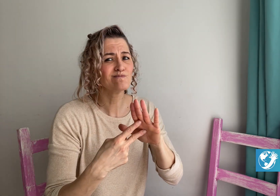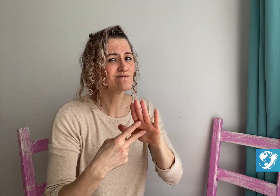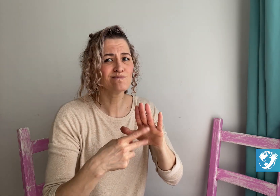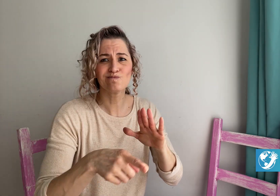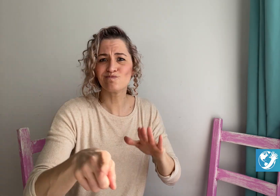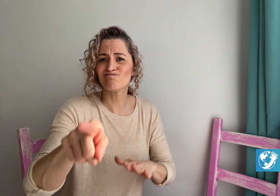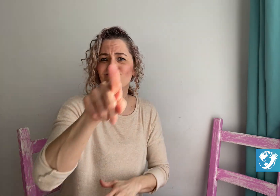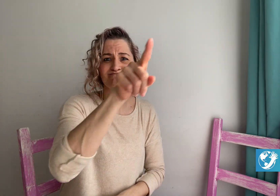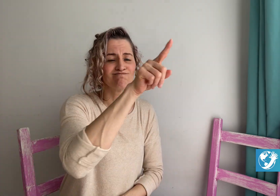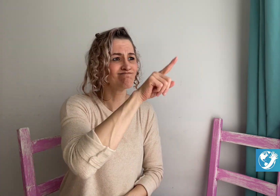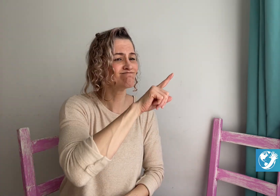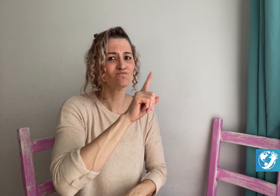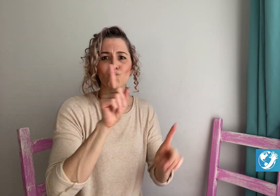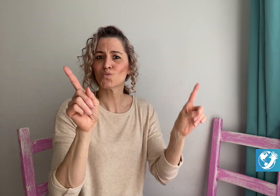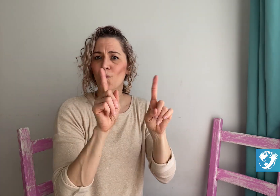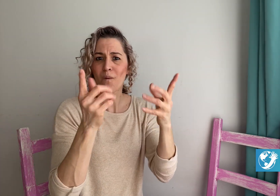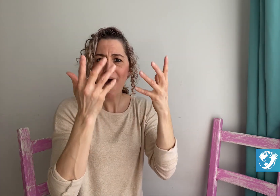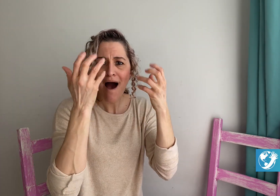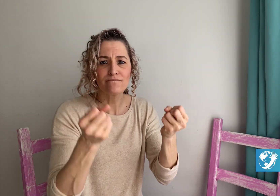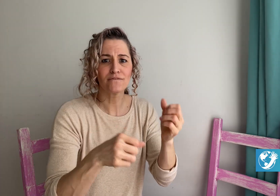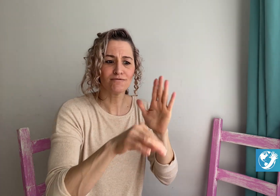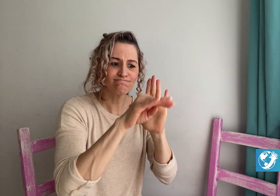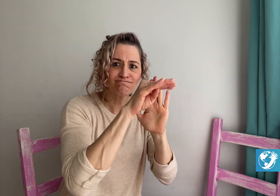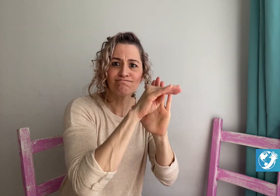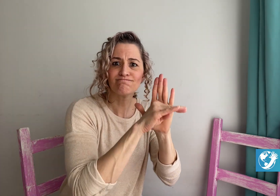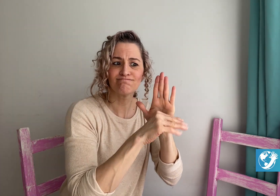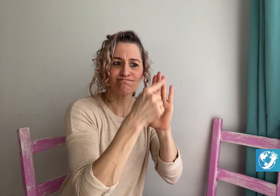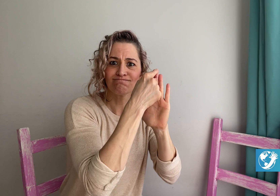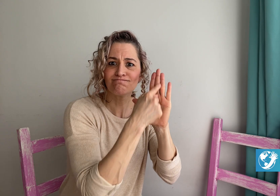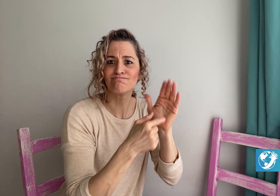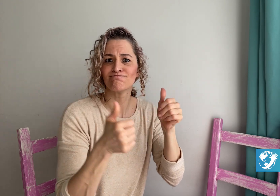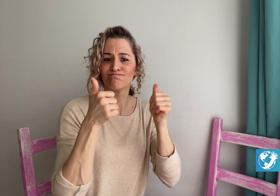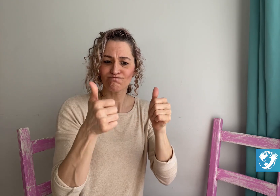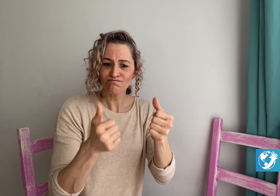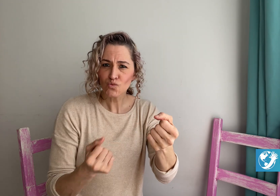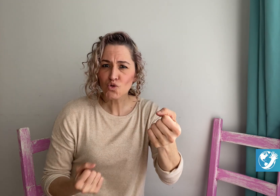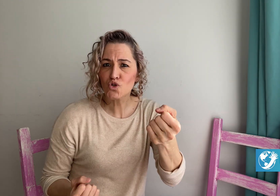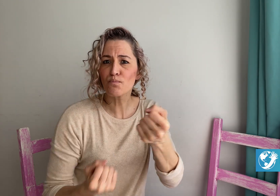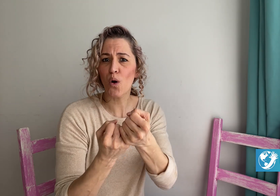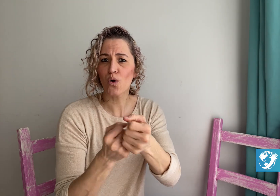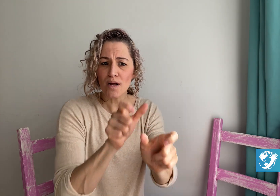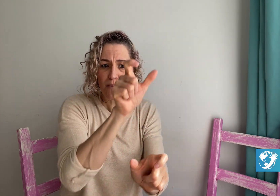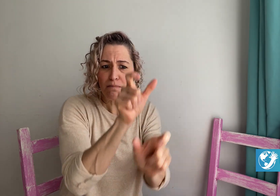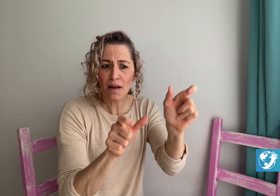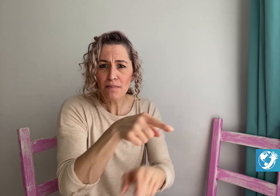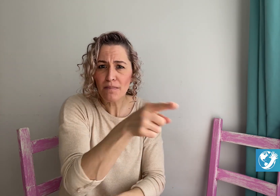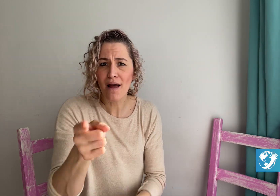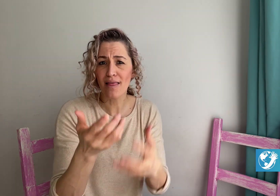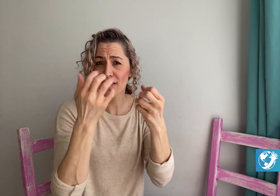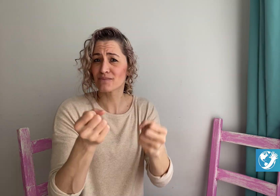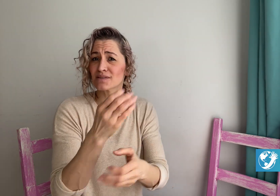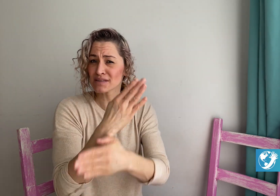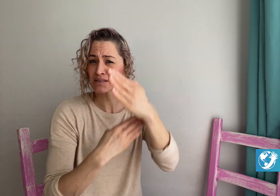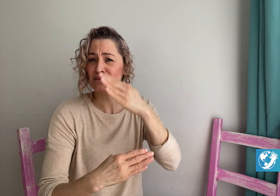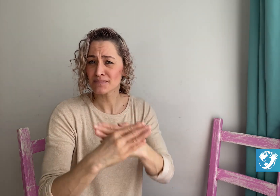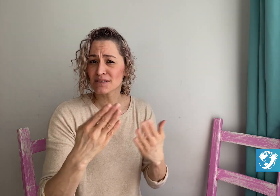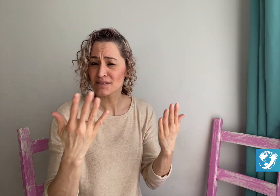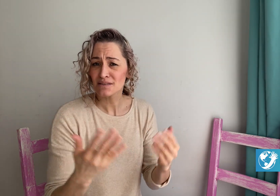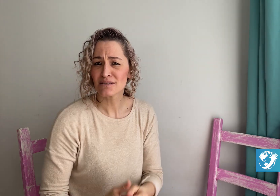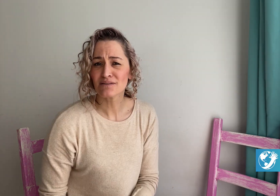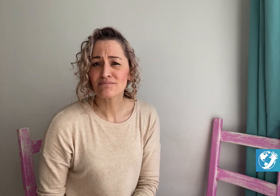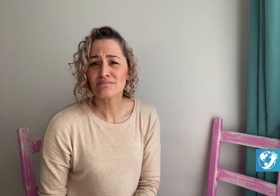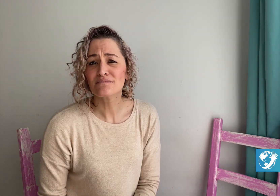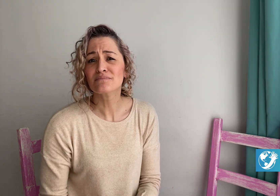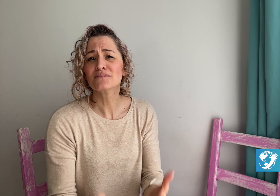are not designed to support individuals with disabilities.